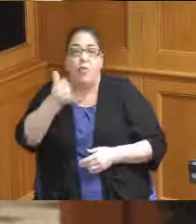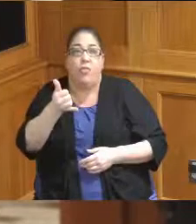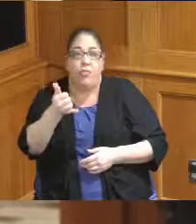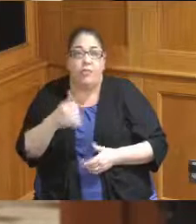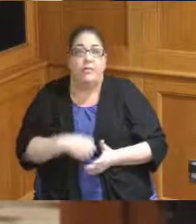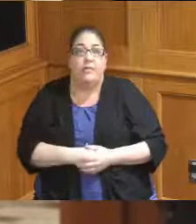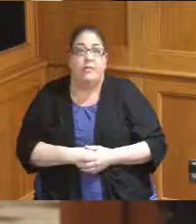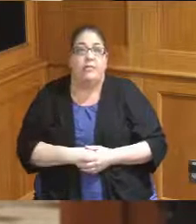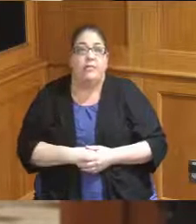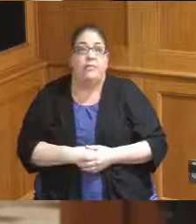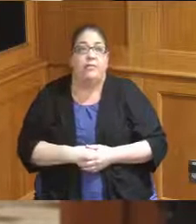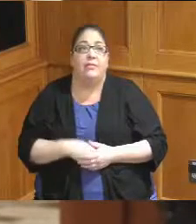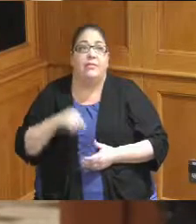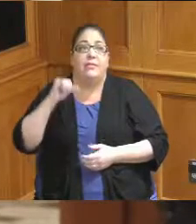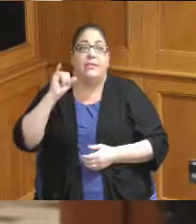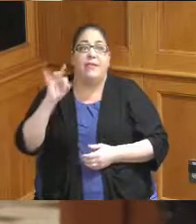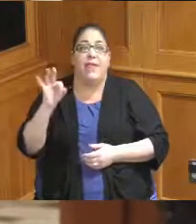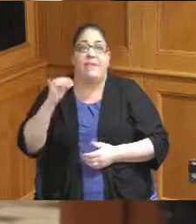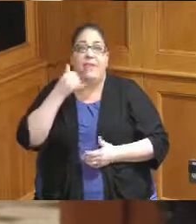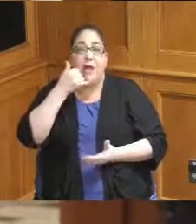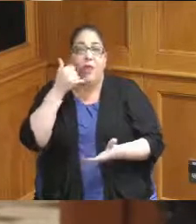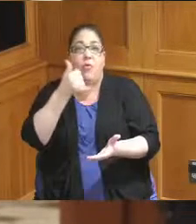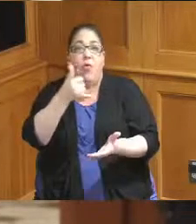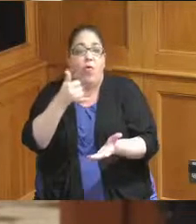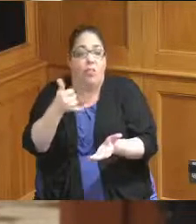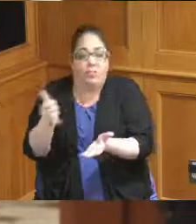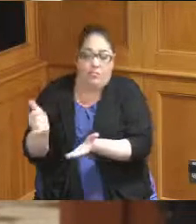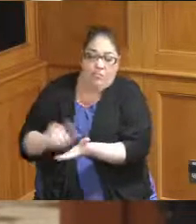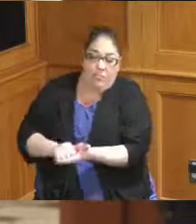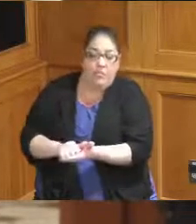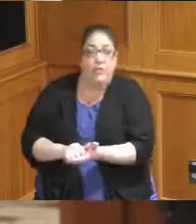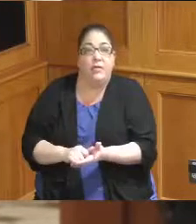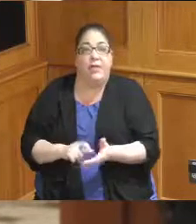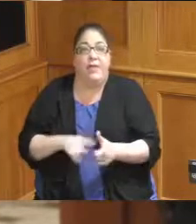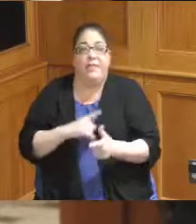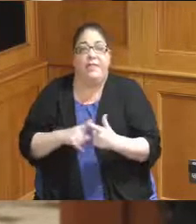go back and make another call and the challenge is when people hang up when they they hang up